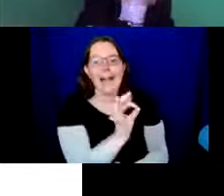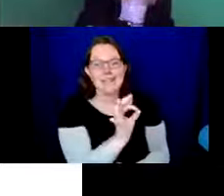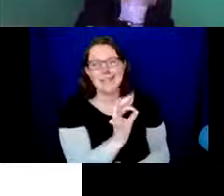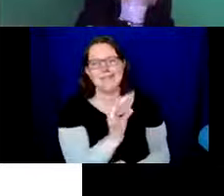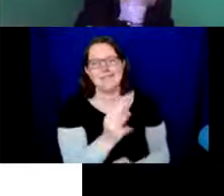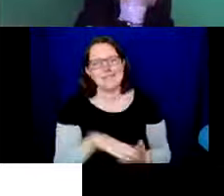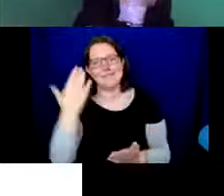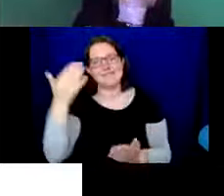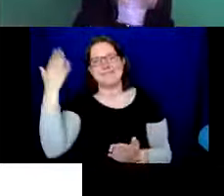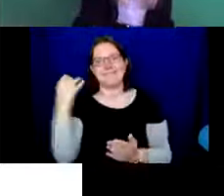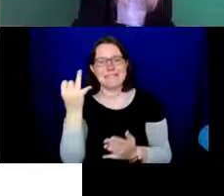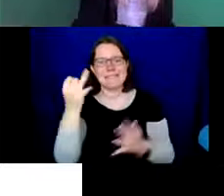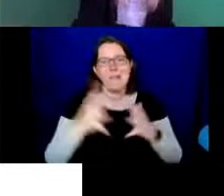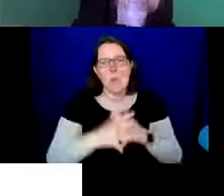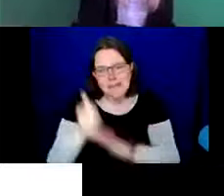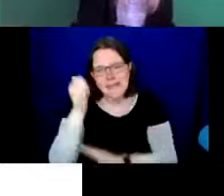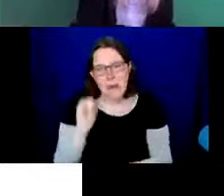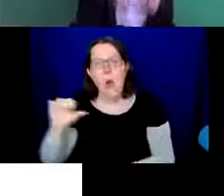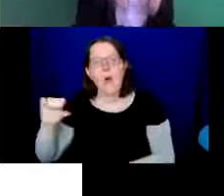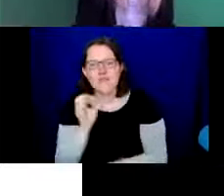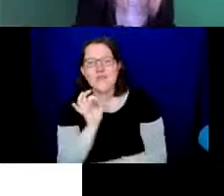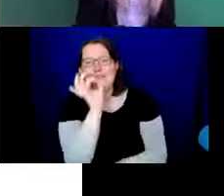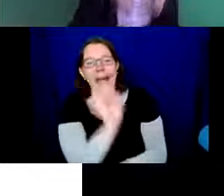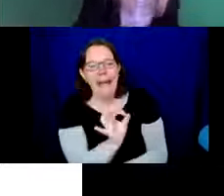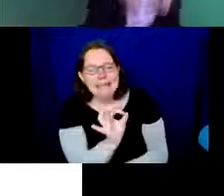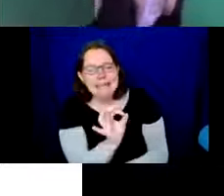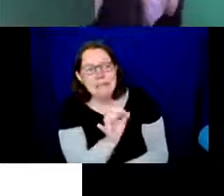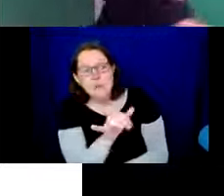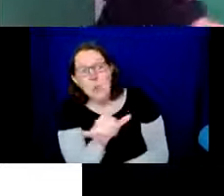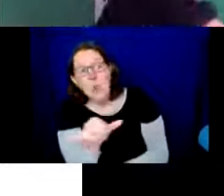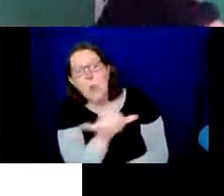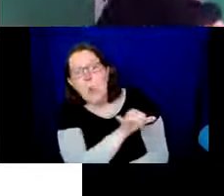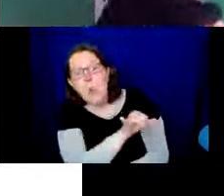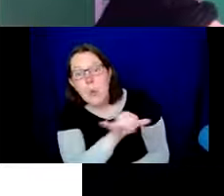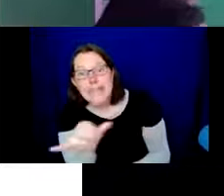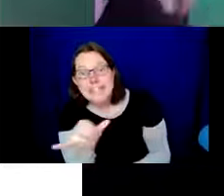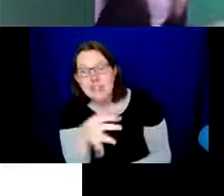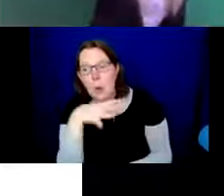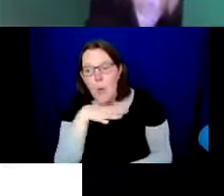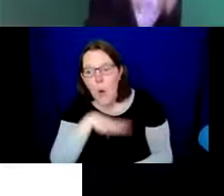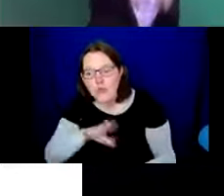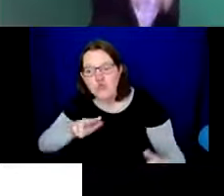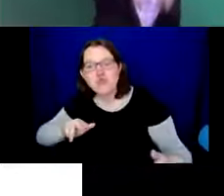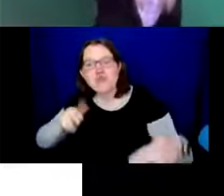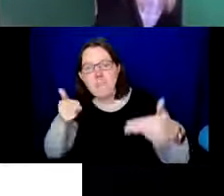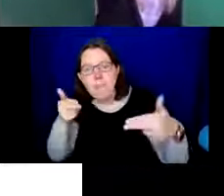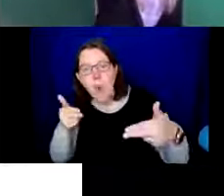about how they which one of them could work with a remote intervention into the gallery i imagine all